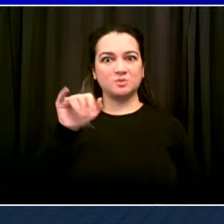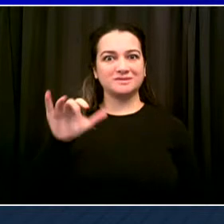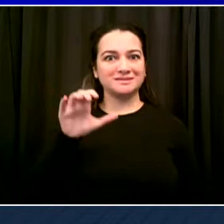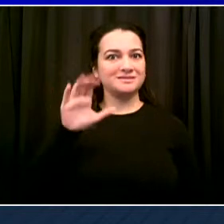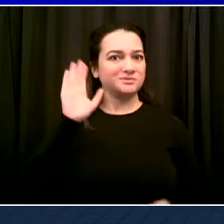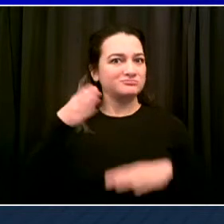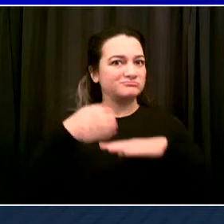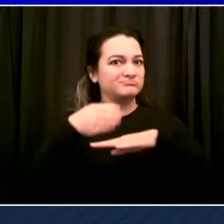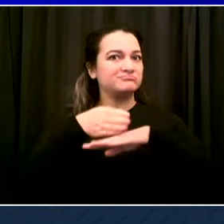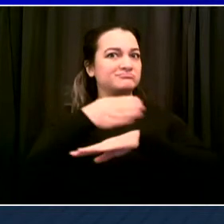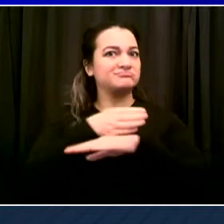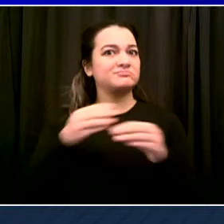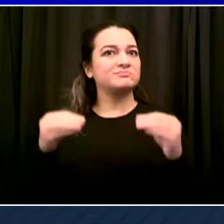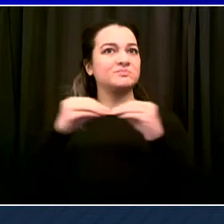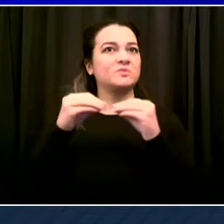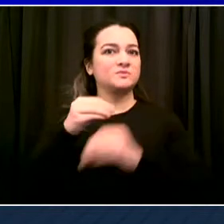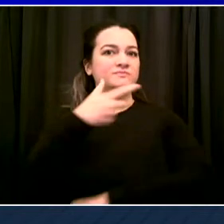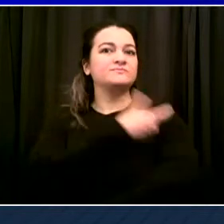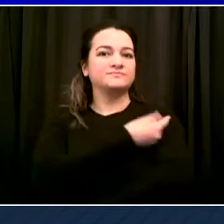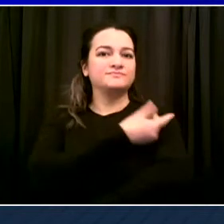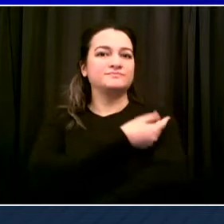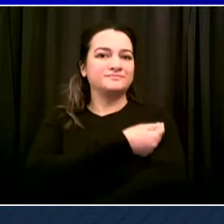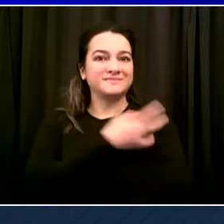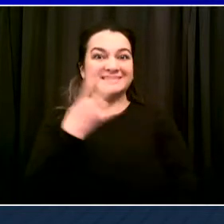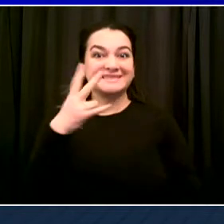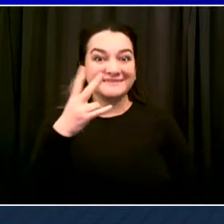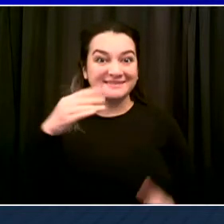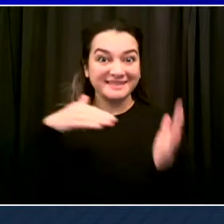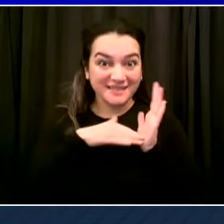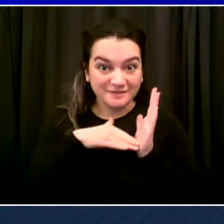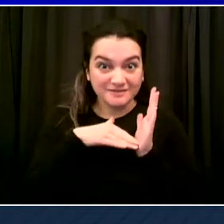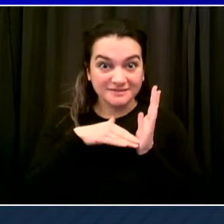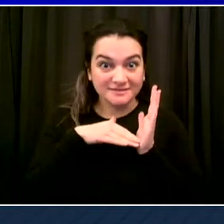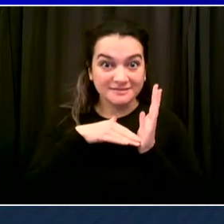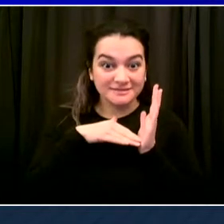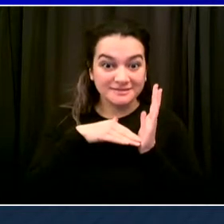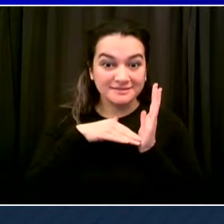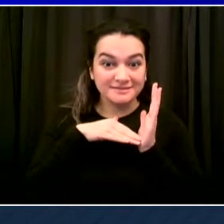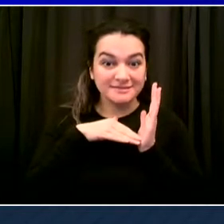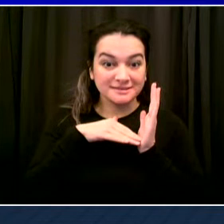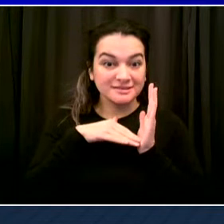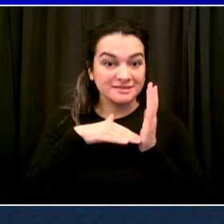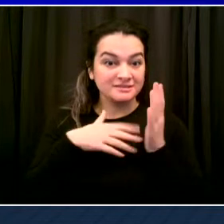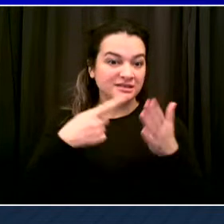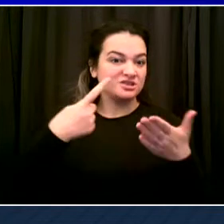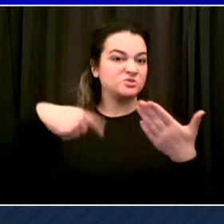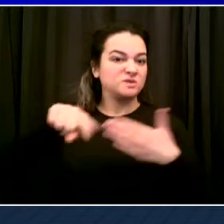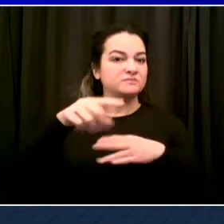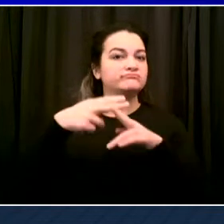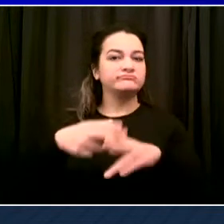US, THAT MEANS 17,000 RMOE SHOTS , 17,000 MORE NEW YORKERS WHO